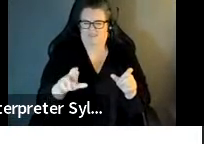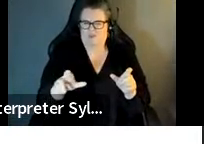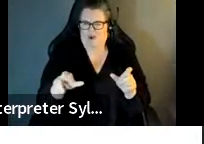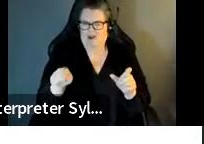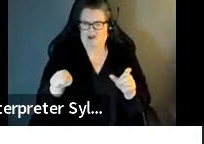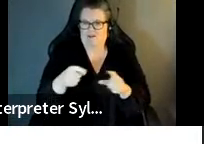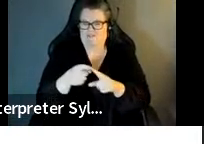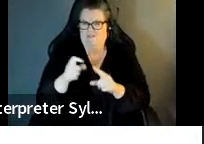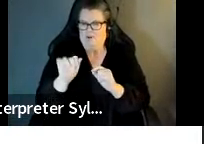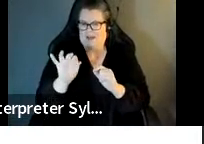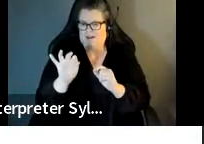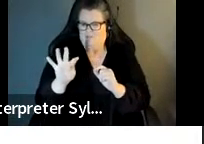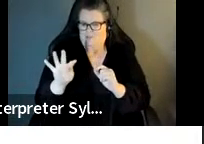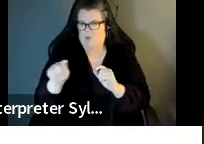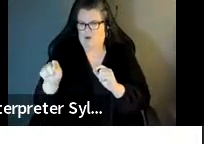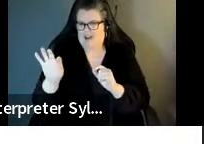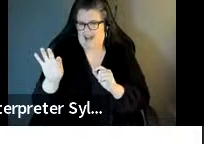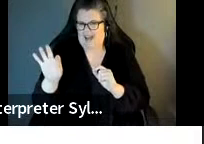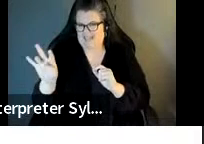study, and you can think of this as the target.